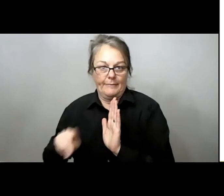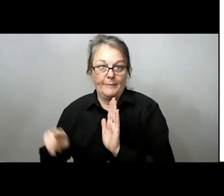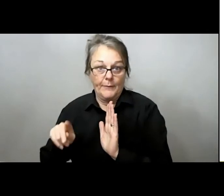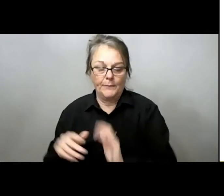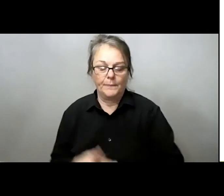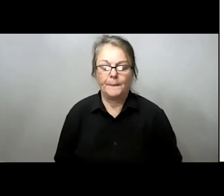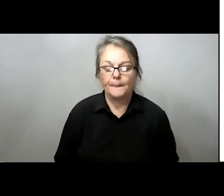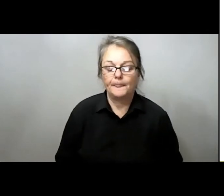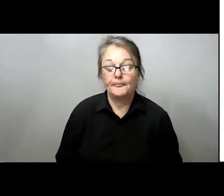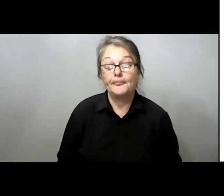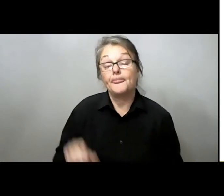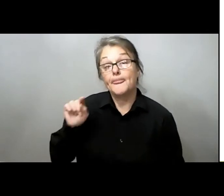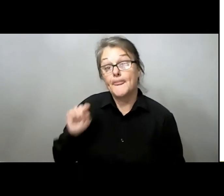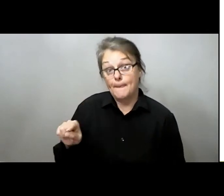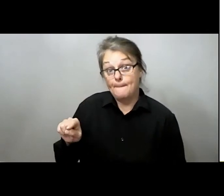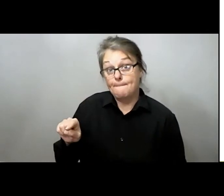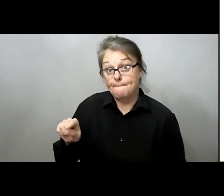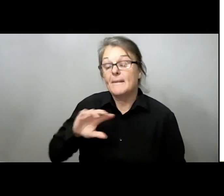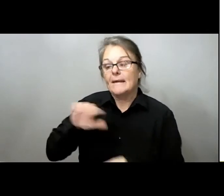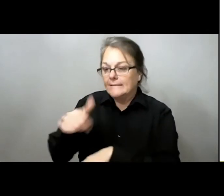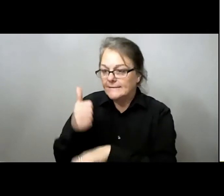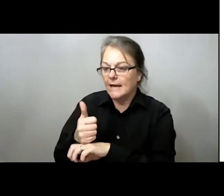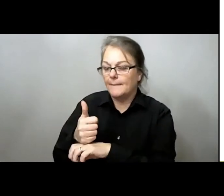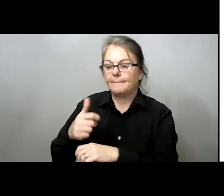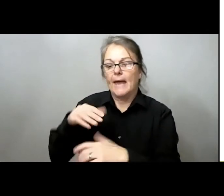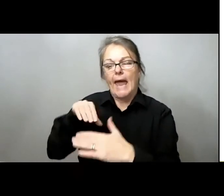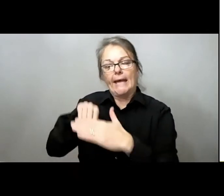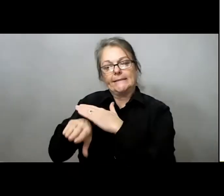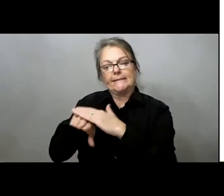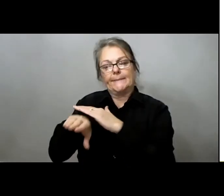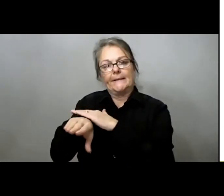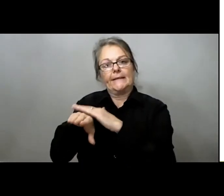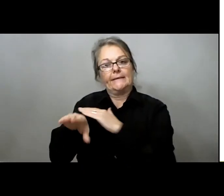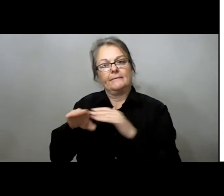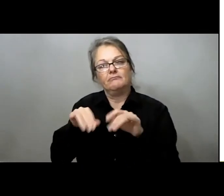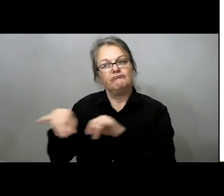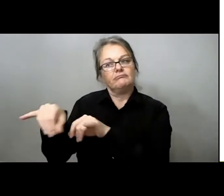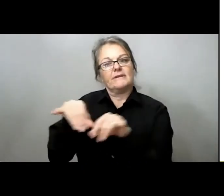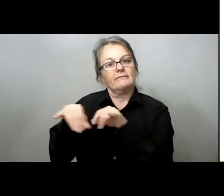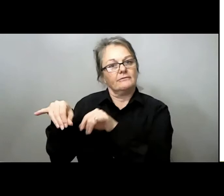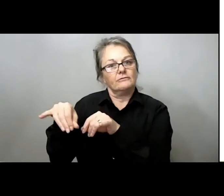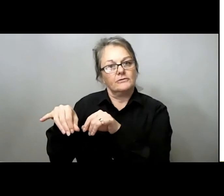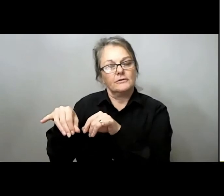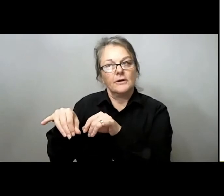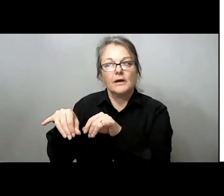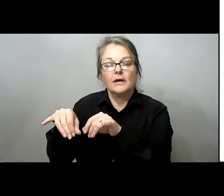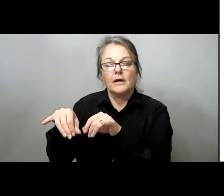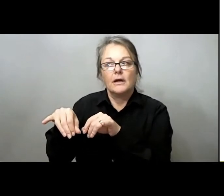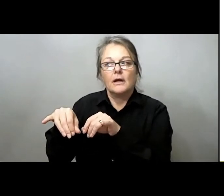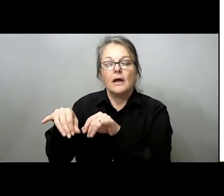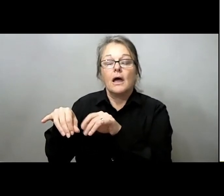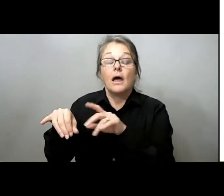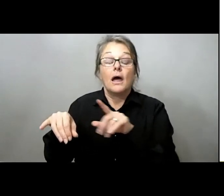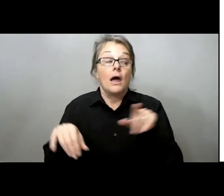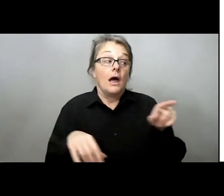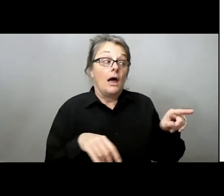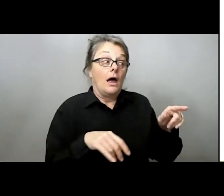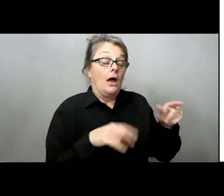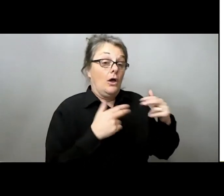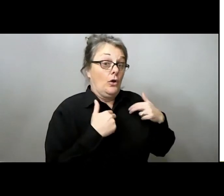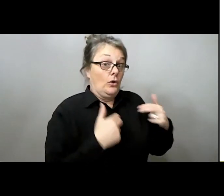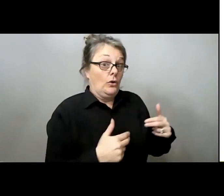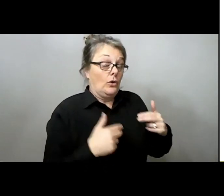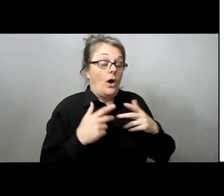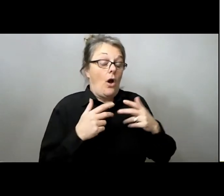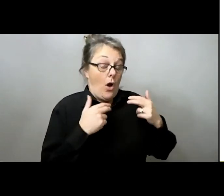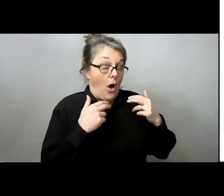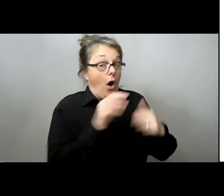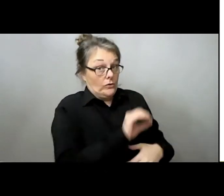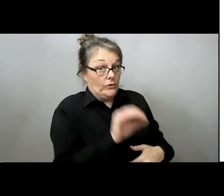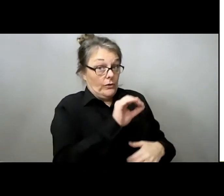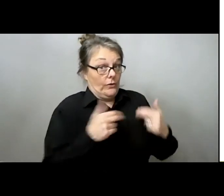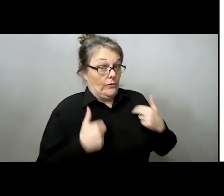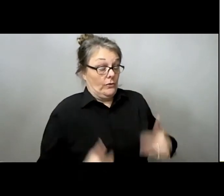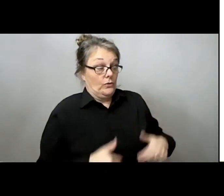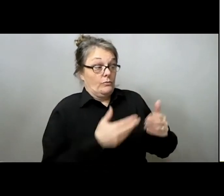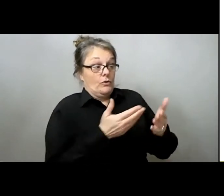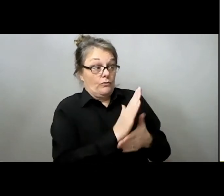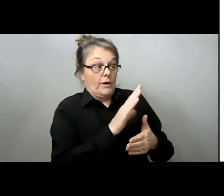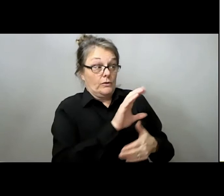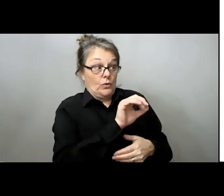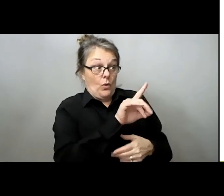THE AODA SETS ACCESSIBILITY STANDARDS THAT THE ONTARIO HUMAN RIGHTS CODE HELPS TO GUIDE.